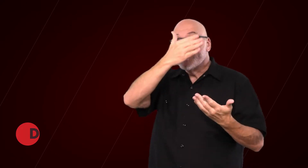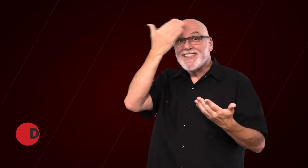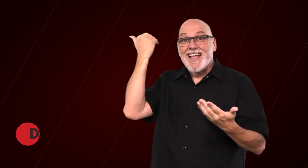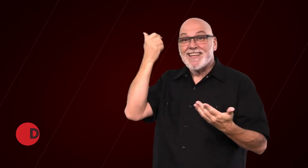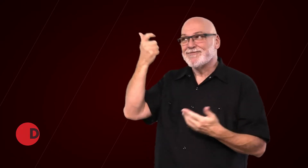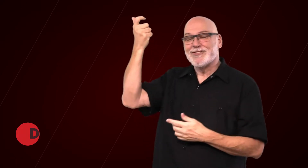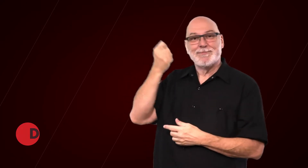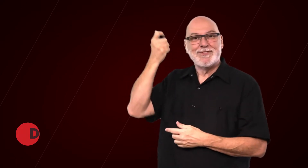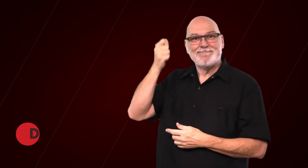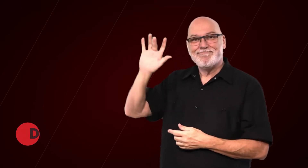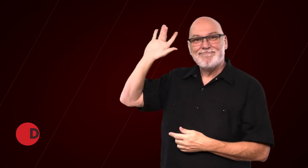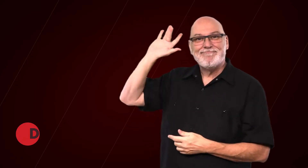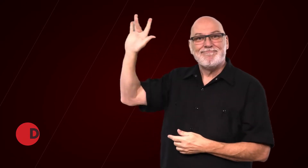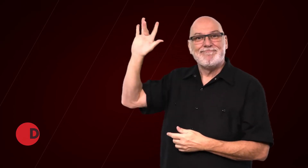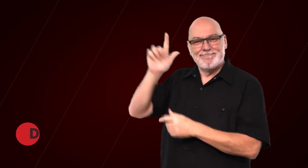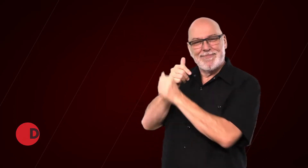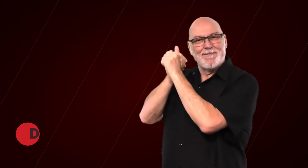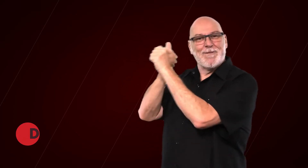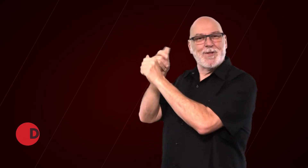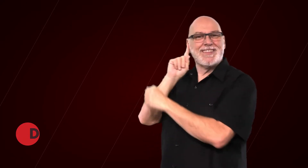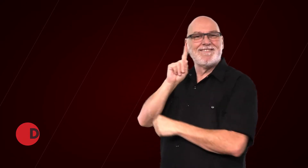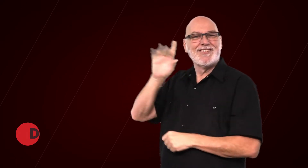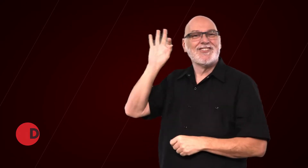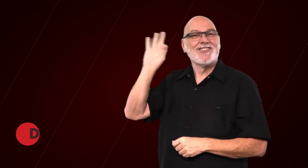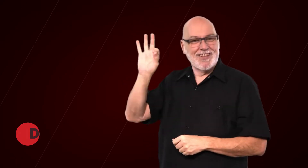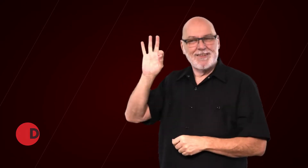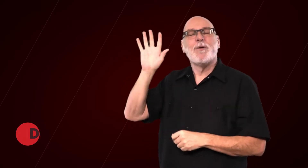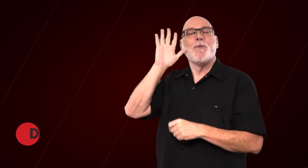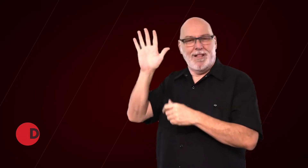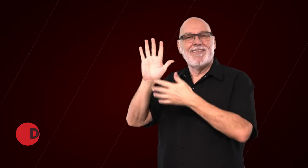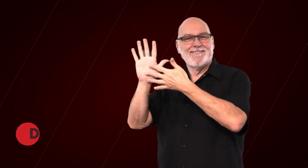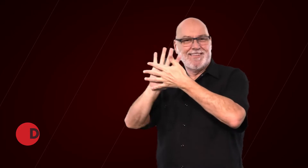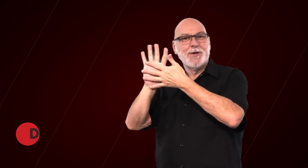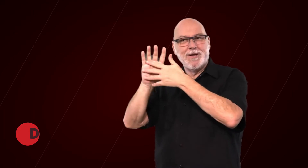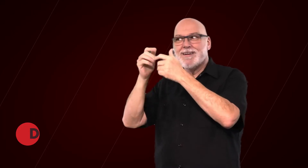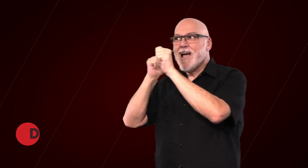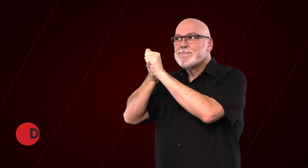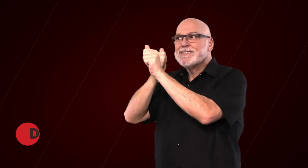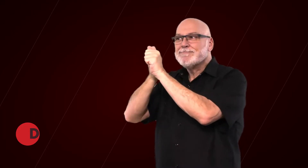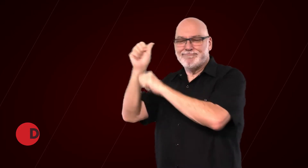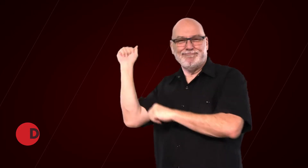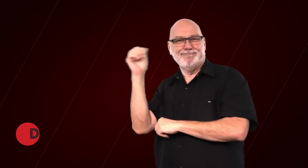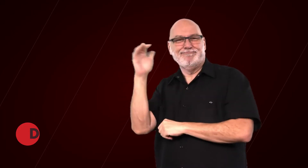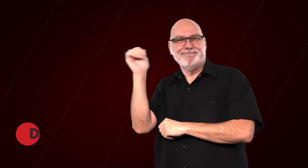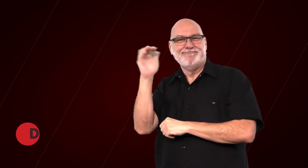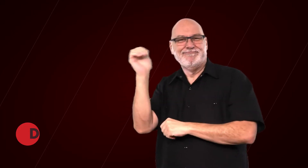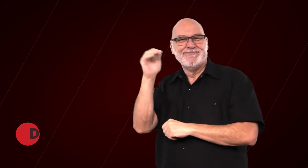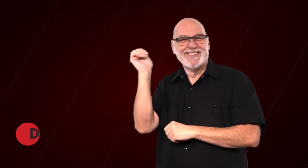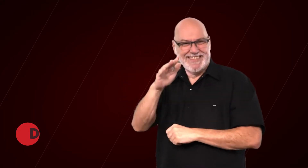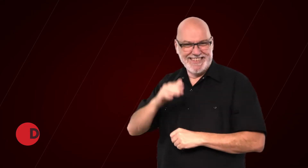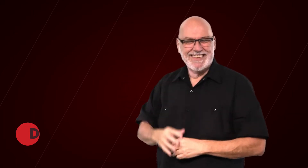Don’t forget to subscribe, like, and follow DeafDots to get new video updates!